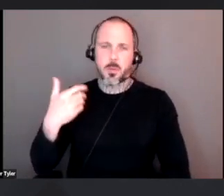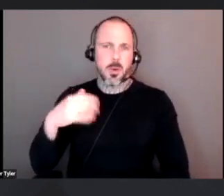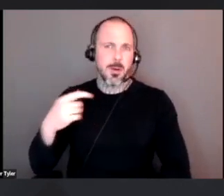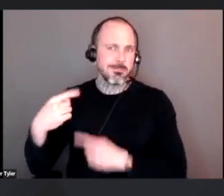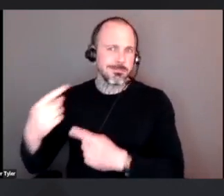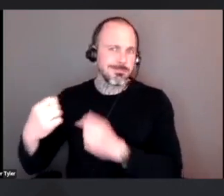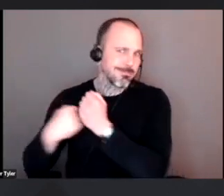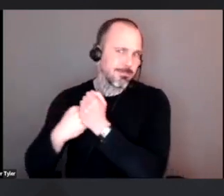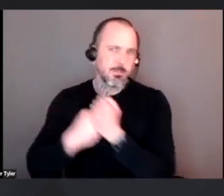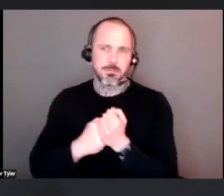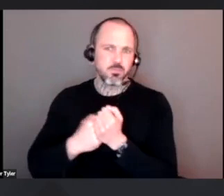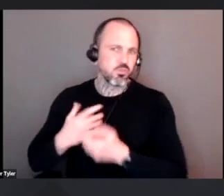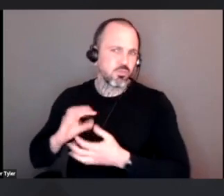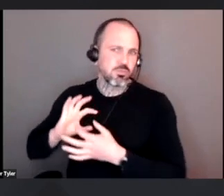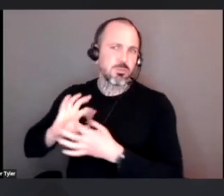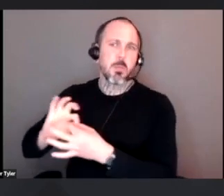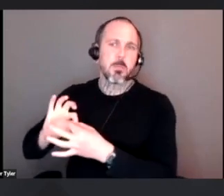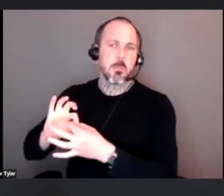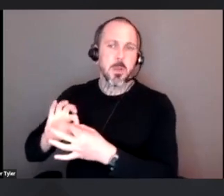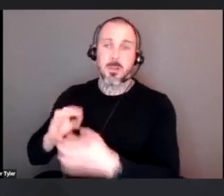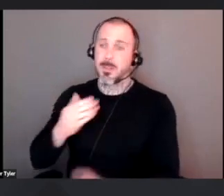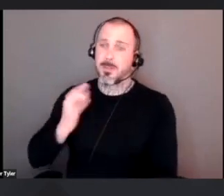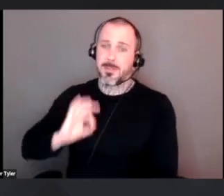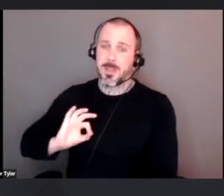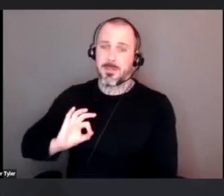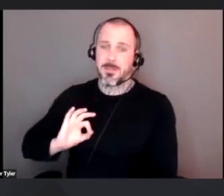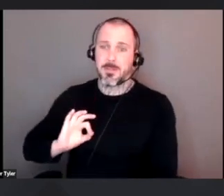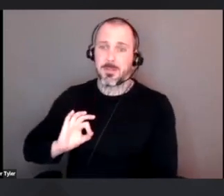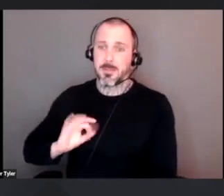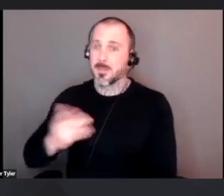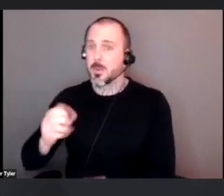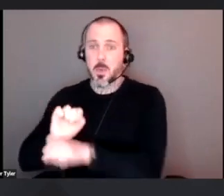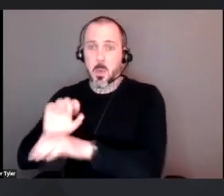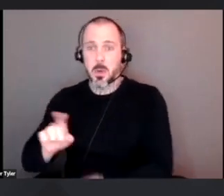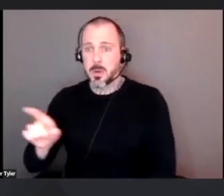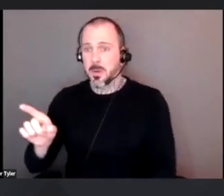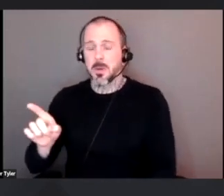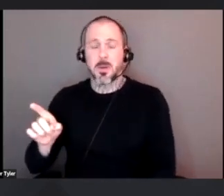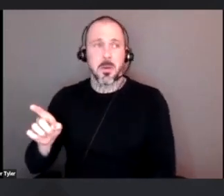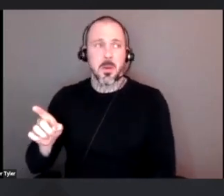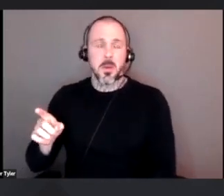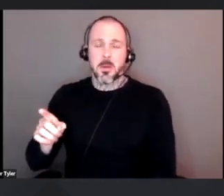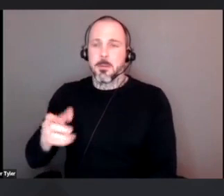representative of HDCS. Like we worked continually going back and forth.